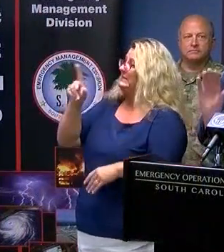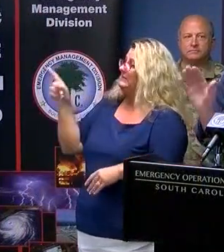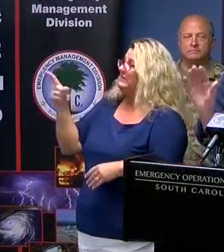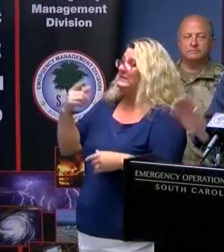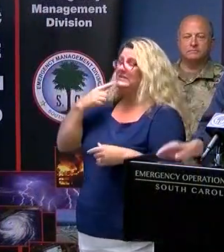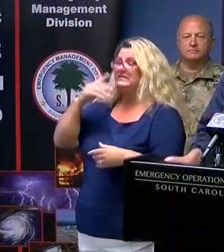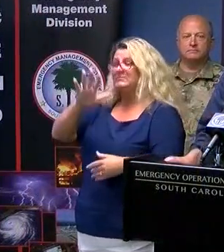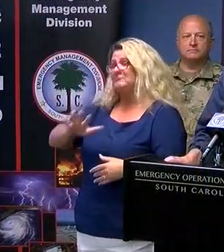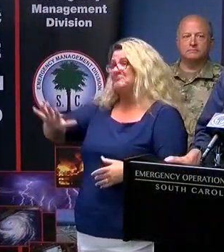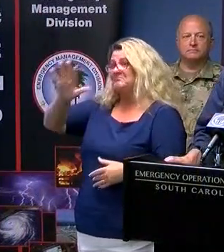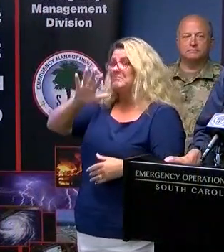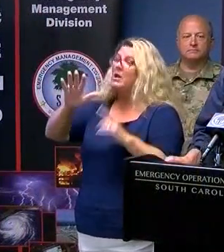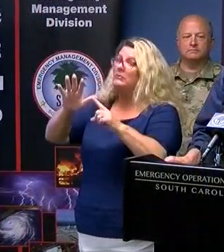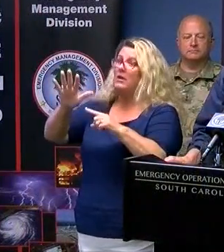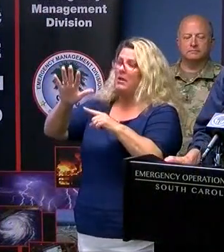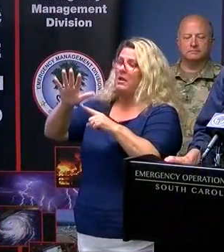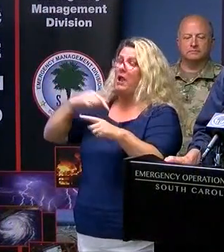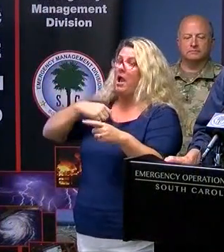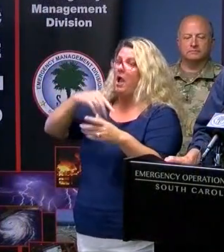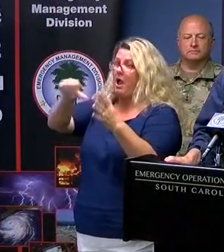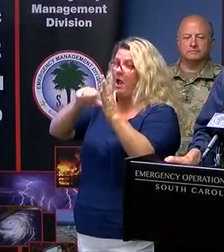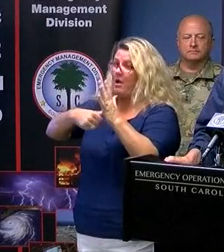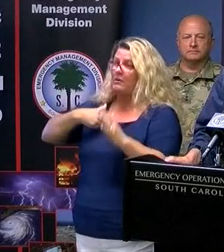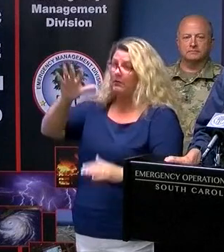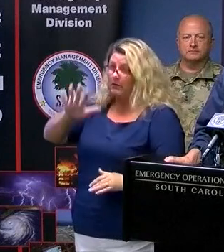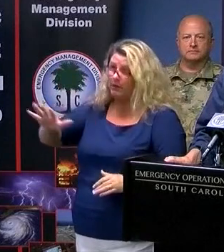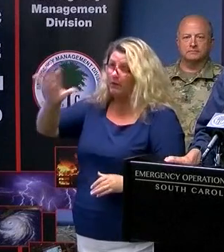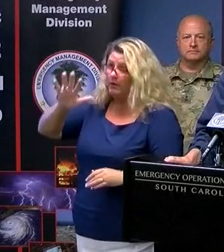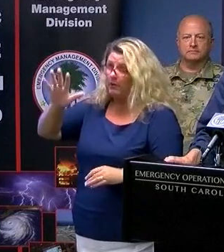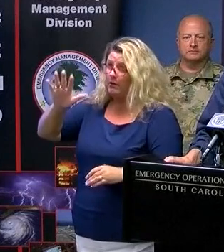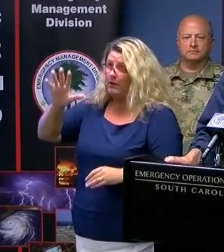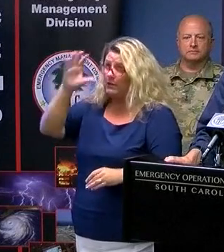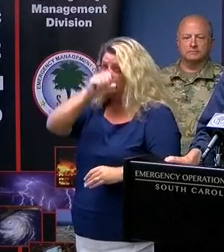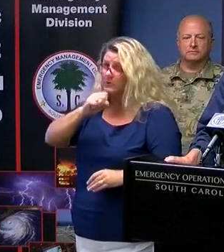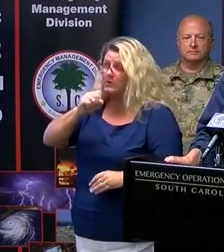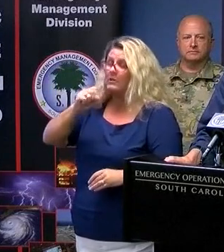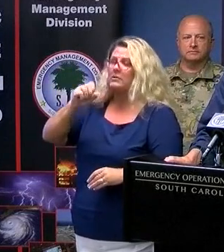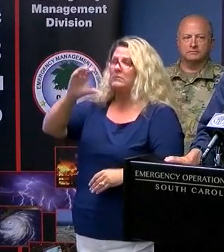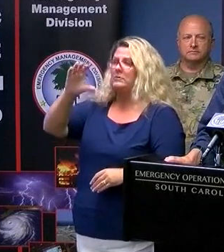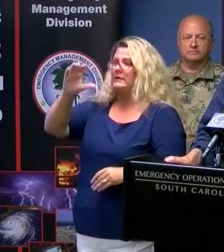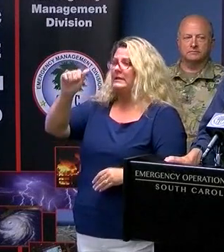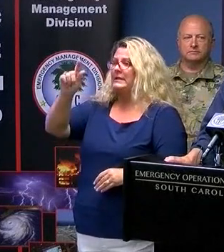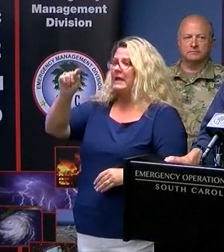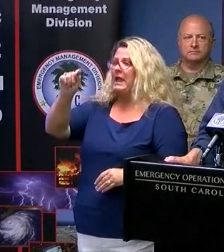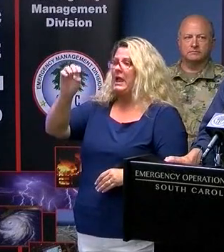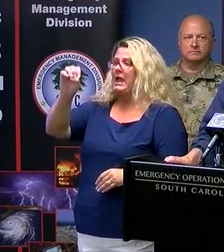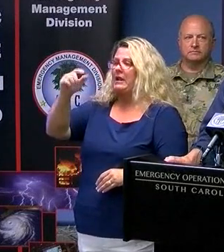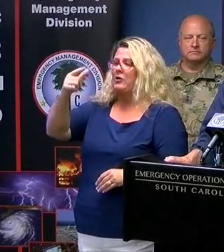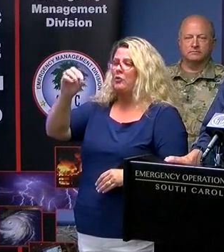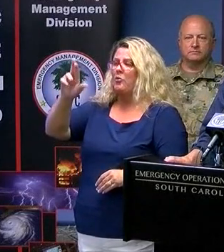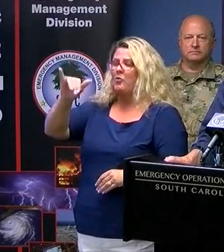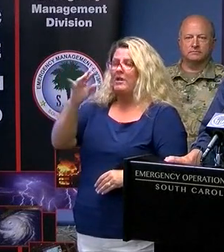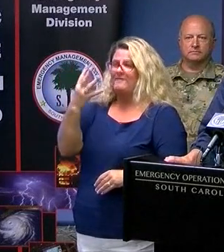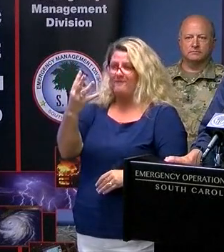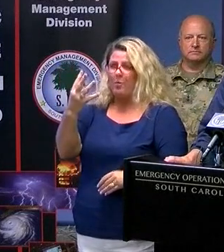+@EMERGENCY. LET'S LISTEN TO GOVERNOR +@EMERGENCY. LET'S LISTEN TO GOVERNOR McMASTER +@EMERGENCY. LET'S LISTEN TO GOVERNOR McMASTER HAVE +@EMERGENCY. LET'S LISTEN TO GOVERNOR McMASTER HAVE TO +@EMERGENCY. LET'S LISTEN TO GOVERNOR McMASTER HAVE TO SAY +@EMERGENCY. LET'S LISTEN TO GOVERNOR McMASTER HAVE TO SAY -- LET'S LISTEN TO GOVERNOR McMASTER HAVE TO SAY -- LET'S LISTEN TO GOVERNOR McMASTER HAVE TO SAY -- McMASTER LET'S LISTEN TO GOVERNOR McMASTER HAVE TO SAY -- McMASTER AND LET'S LISTEN TO GOVERNOR McMASTER HAVE TO SAY -- McMASTER AND WHAT LET'S LISTEN TO GOVERNOR McMASTER HAVE TO SAY -- McMASTER AND WHAT HE LET'S LISTEN TO GOVERNOR McMASTER HAVE TO SAY -- McMASTER AND WHAT HE HAD LET'S LISTEN TO GOVERNOR McMASTER HAVE TO SAY -- McMASTER AND WHAT HE HAD TO LET'S LISTEN TO GOVERNOR McMASTER HAVE TO SAY -- McMASTER AND WHAT HE HAD TO SAY McMASTER HAVE TO SAY -- McMASTER AND WHAT HE HAD TO SAY